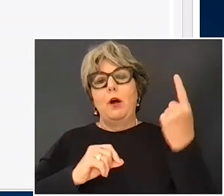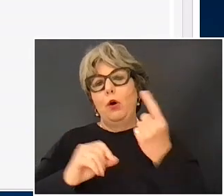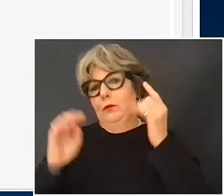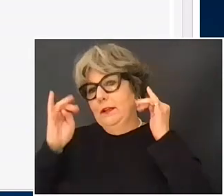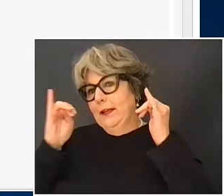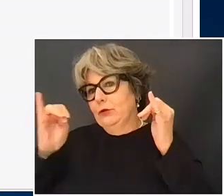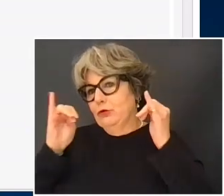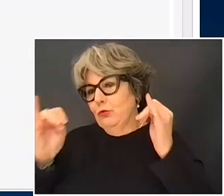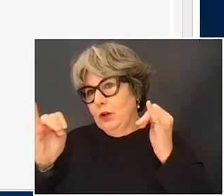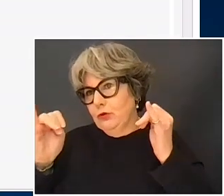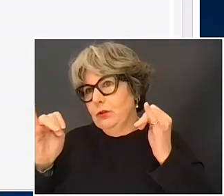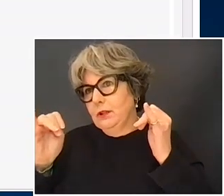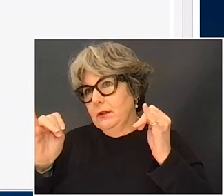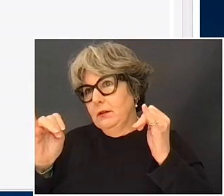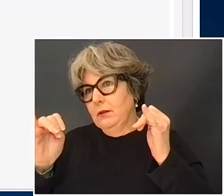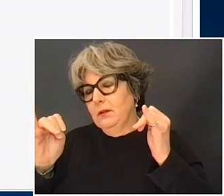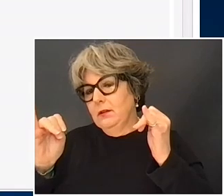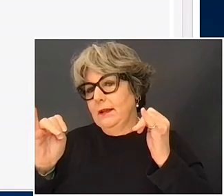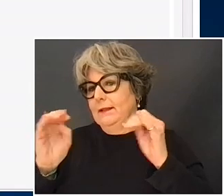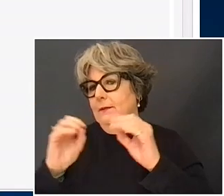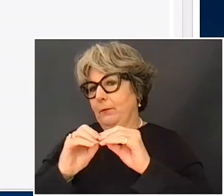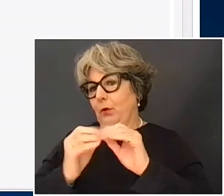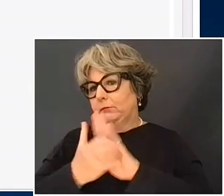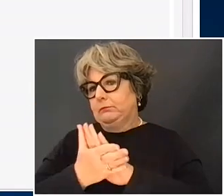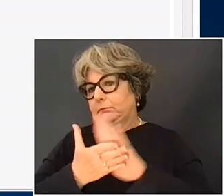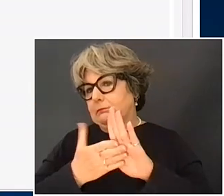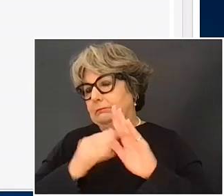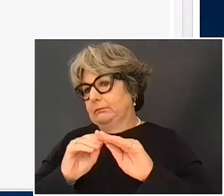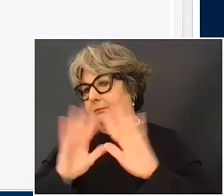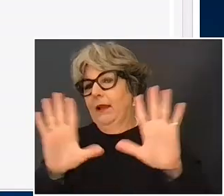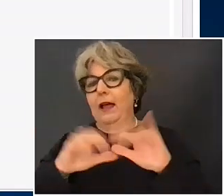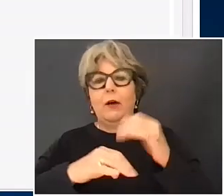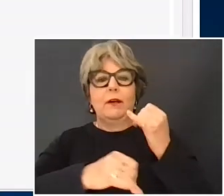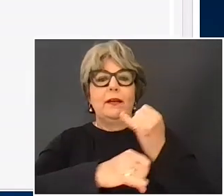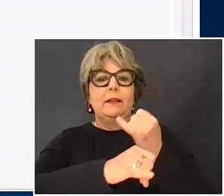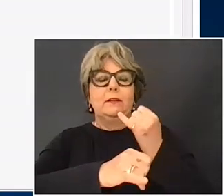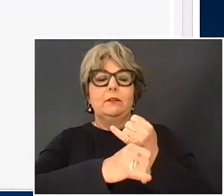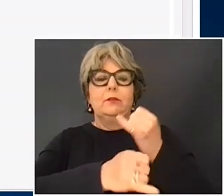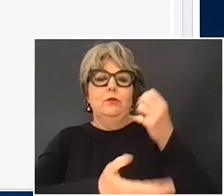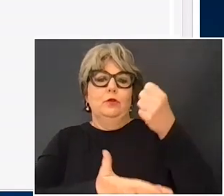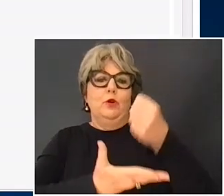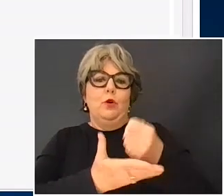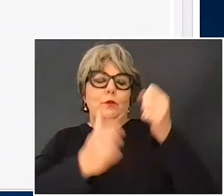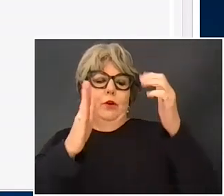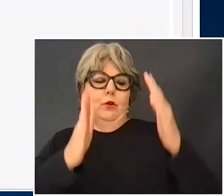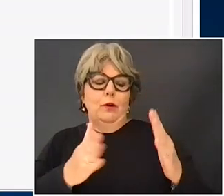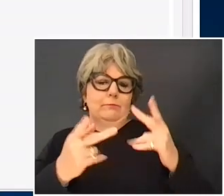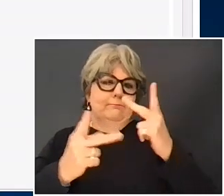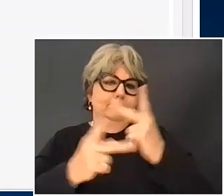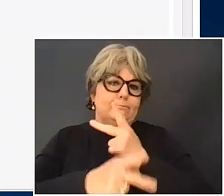maybe cleaner, how would an institution or the accreditor calculate the percent that's being offered?